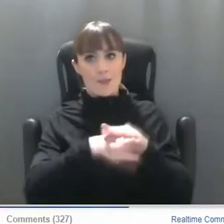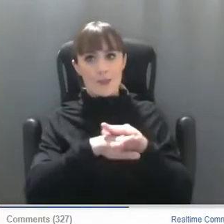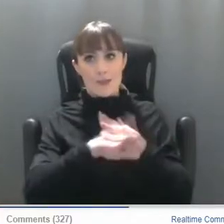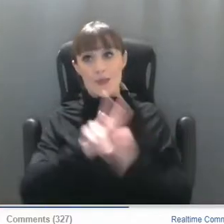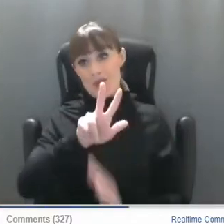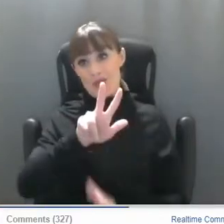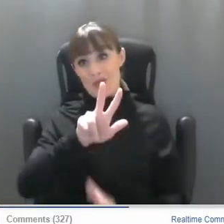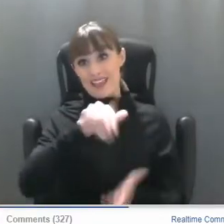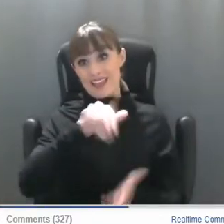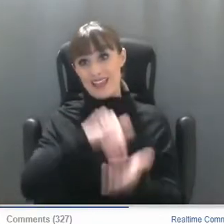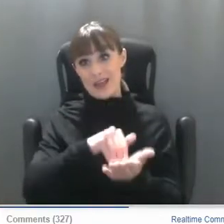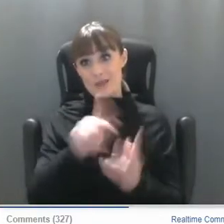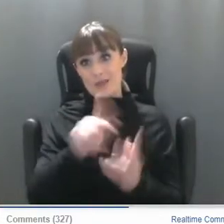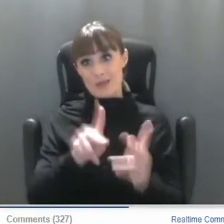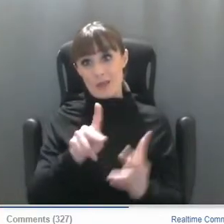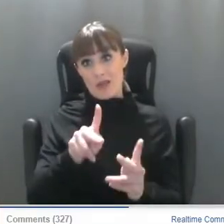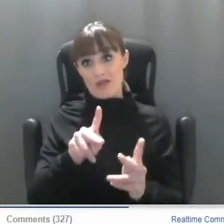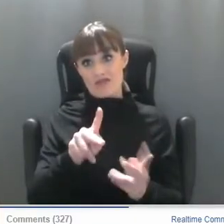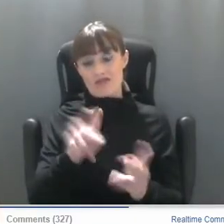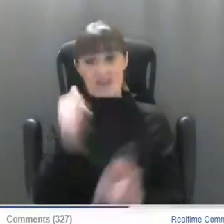as we get going. Somebody asked earlier about how long